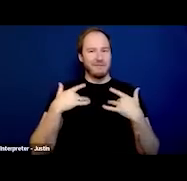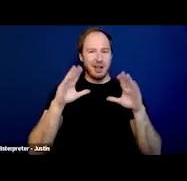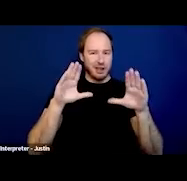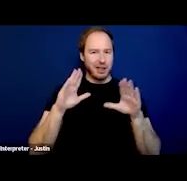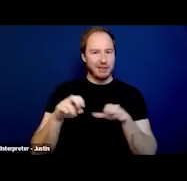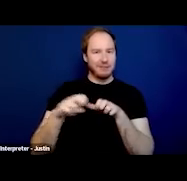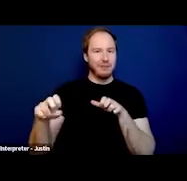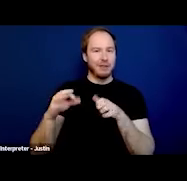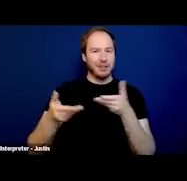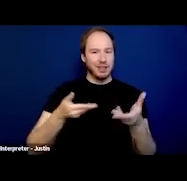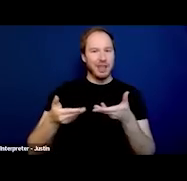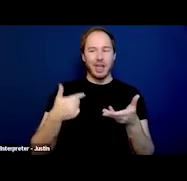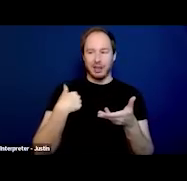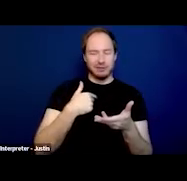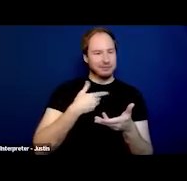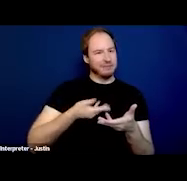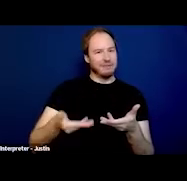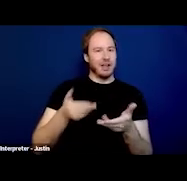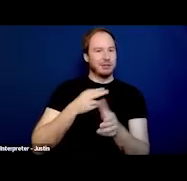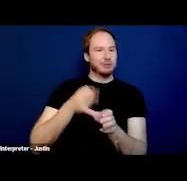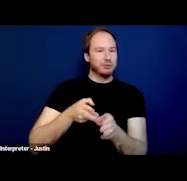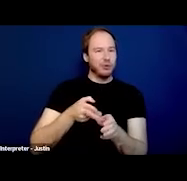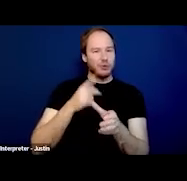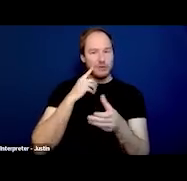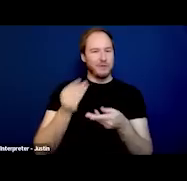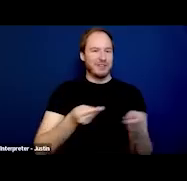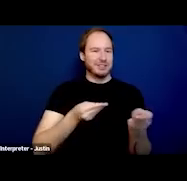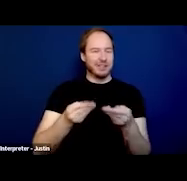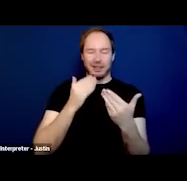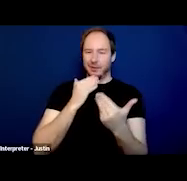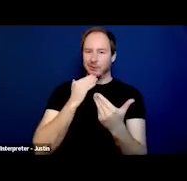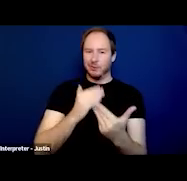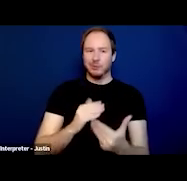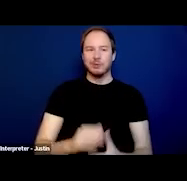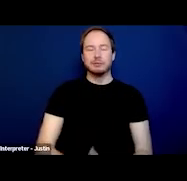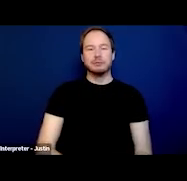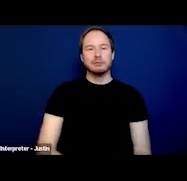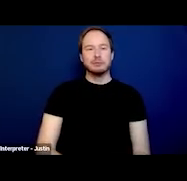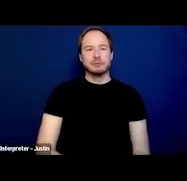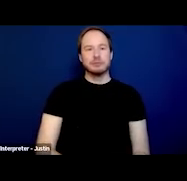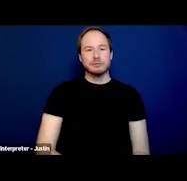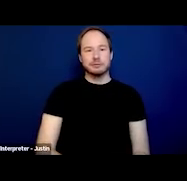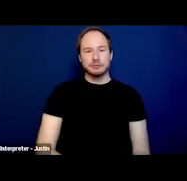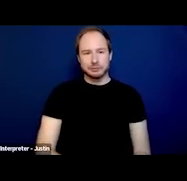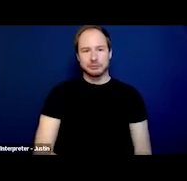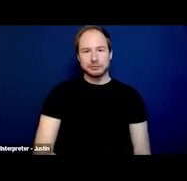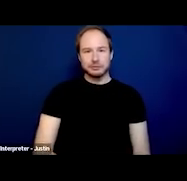and inviting me to be a part of it and helping to facilitate this conversation. It is such an important one.